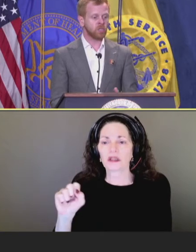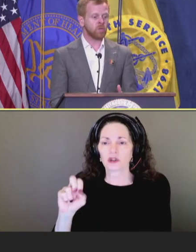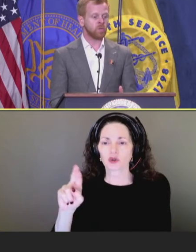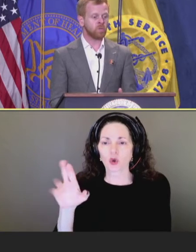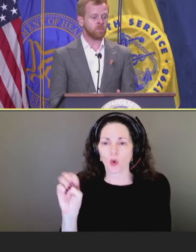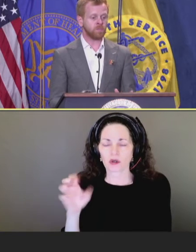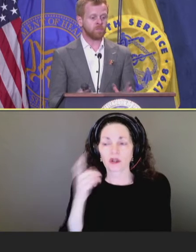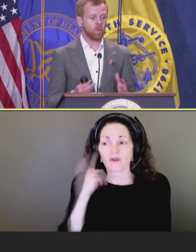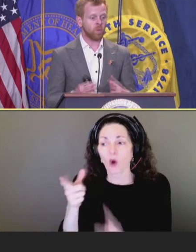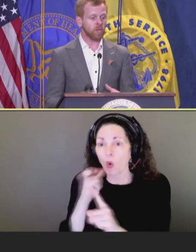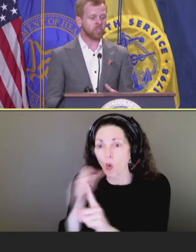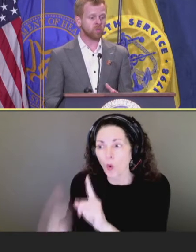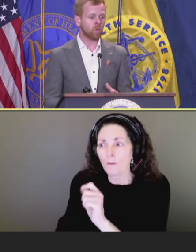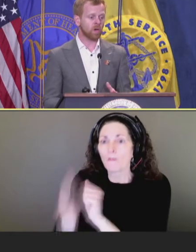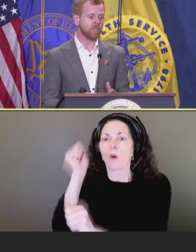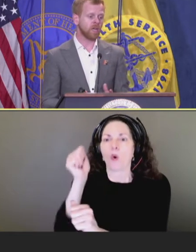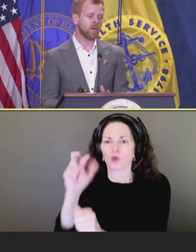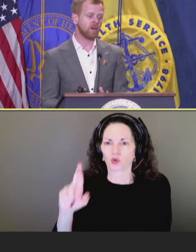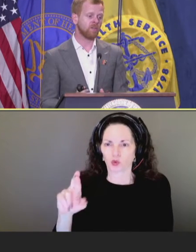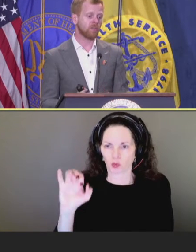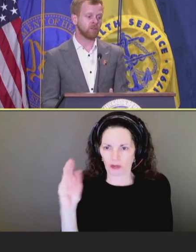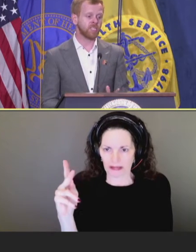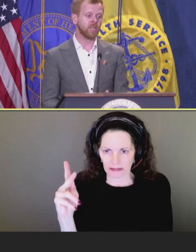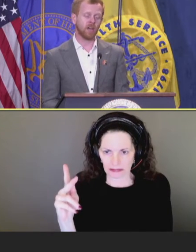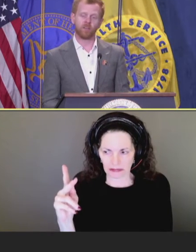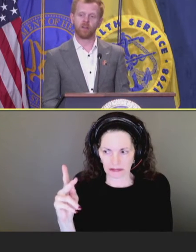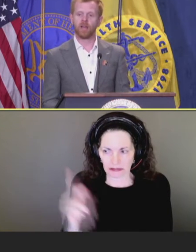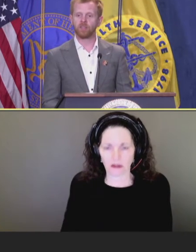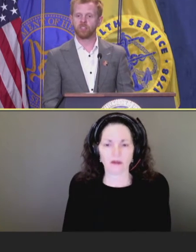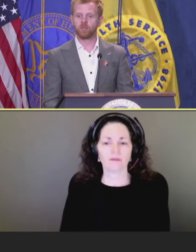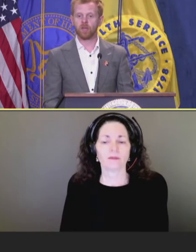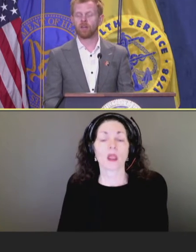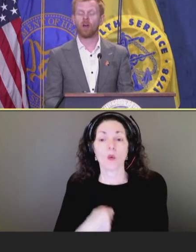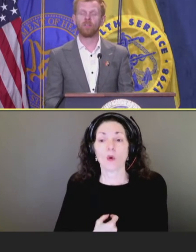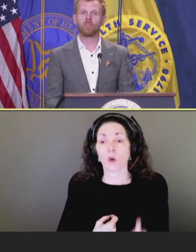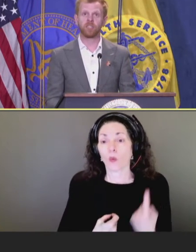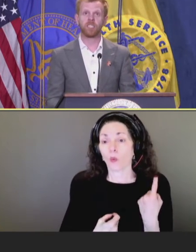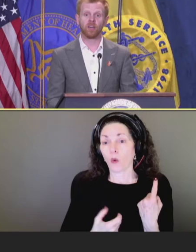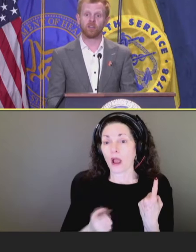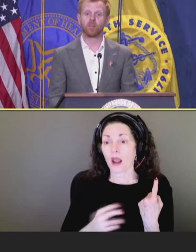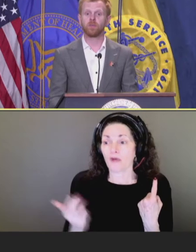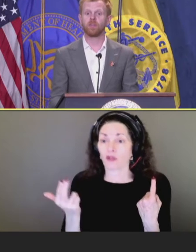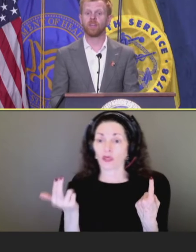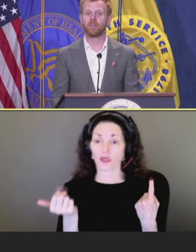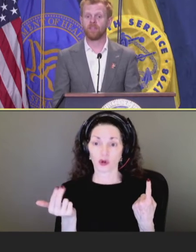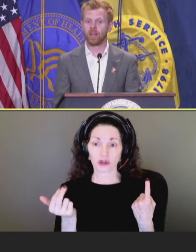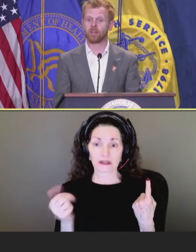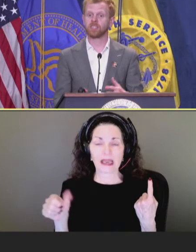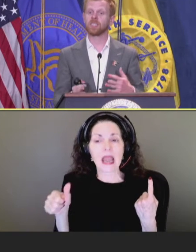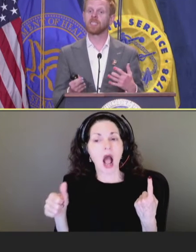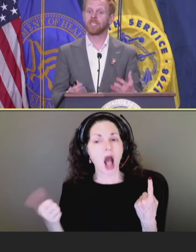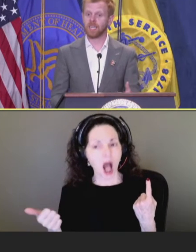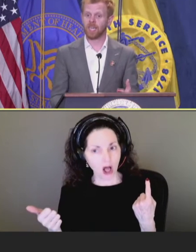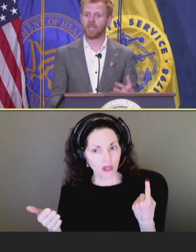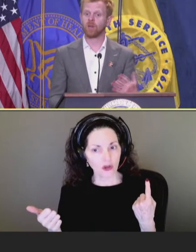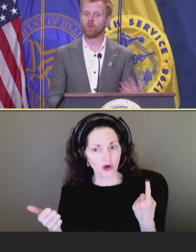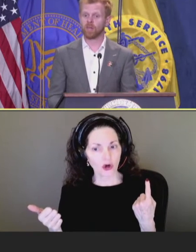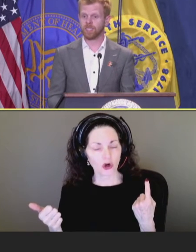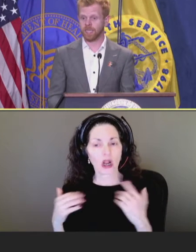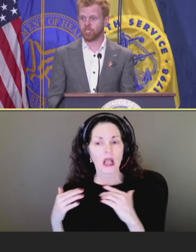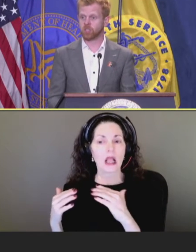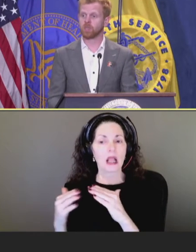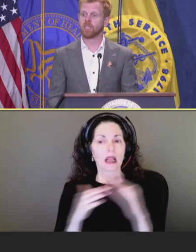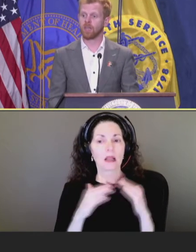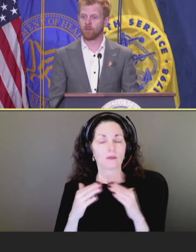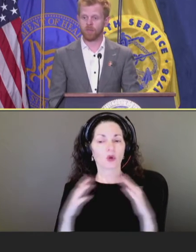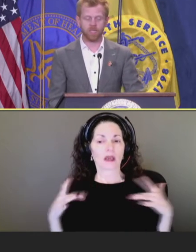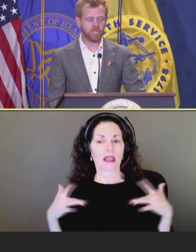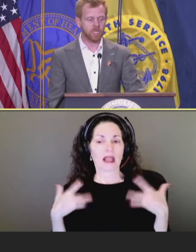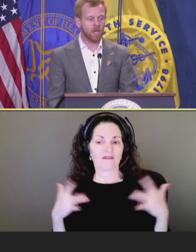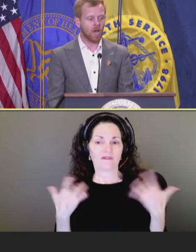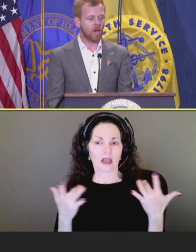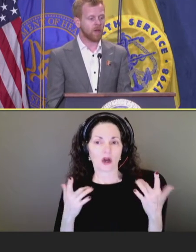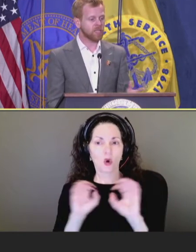So, we are just 1 of 13 other community affairs dedicated organizations within governments. As